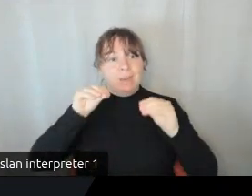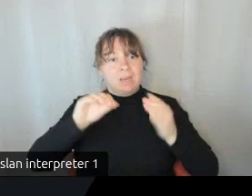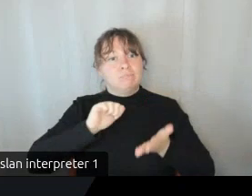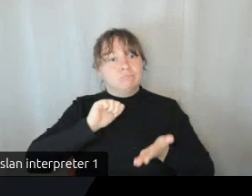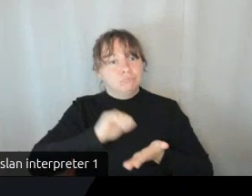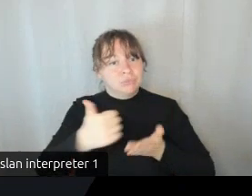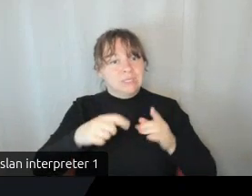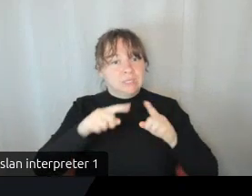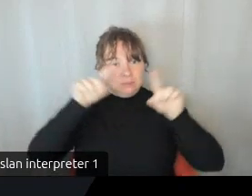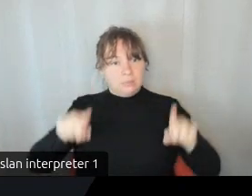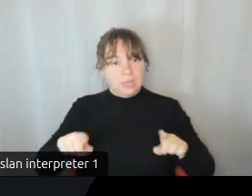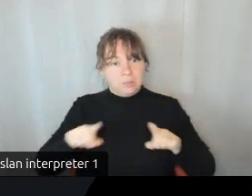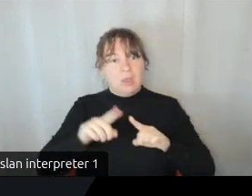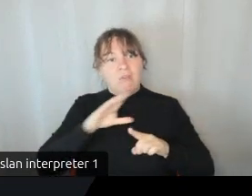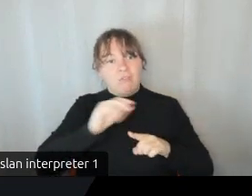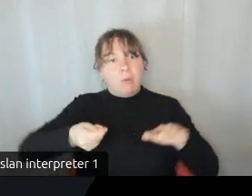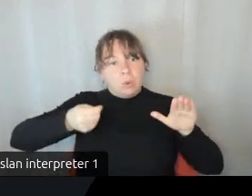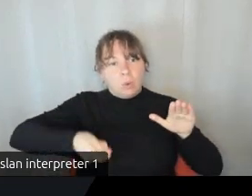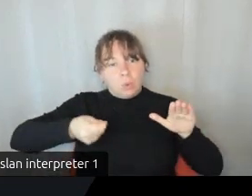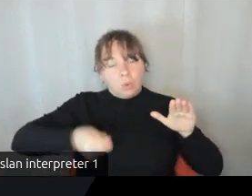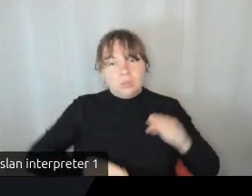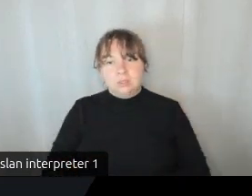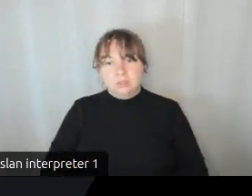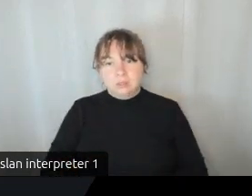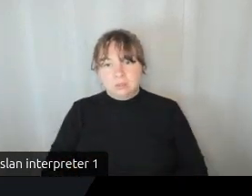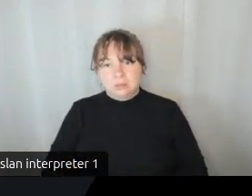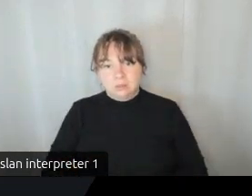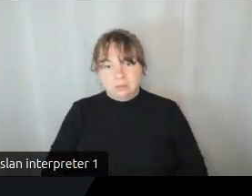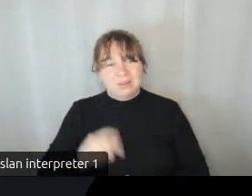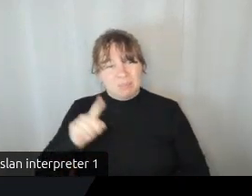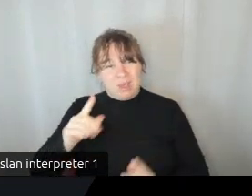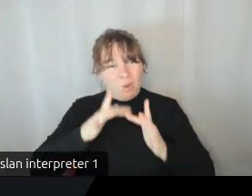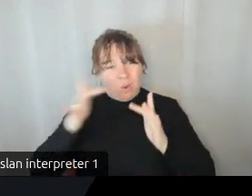but the form is not very user friendly, which has also been acknowledged by the court. I